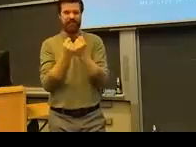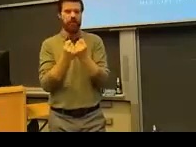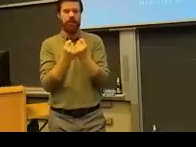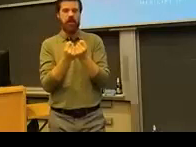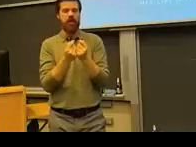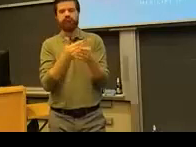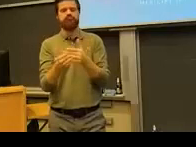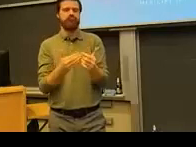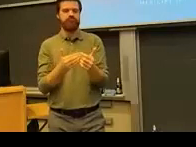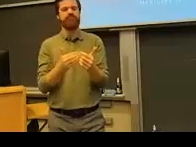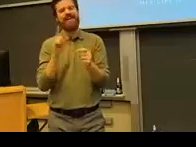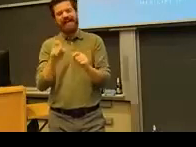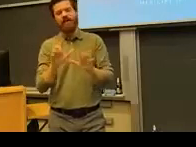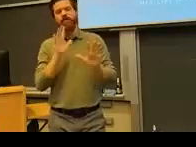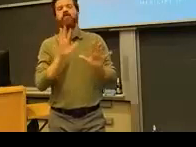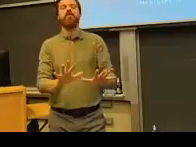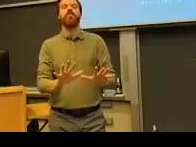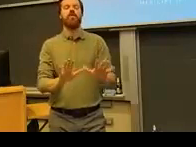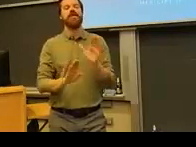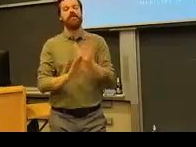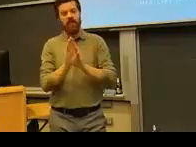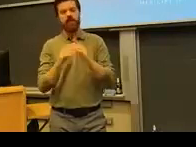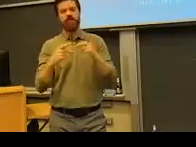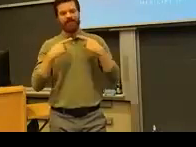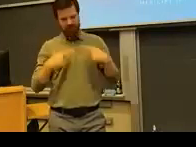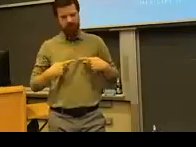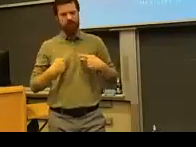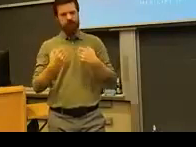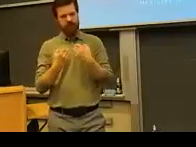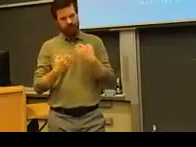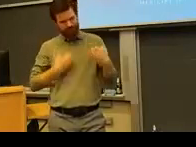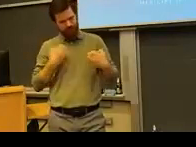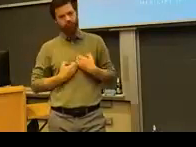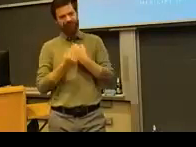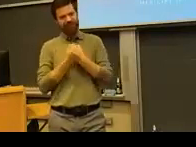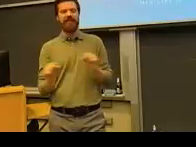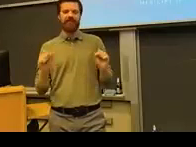I think just developing um physical and emotional safety is one of the things we really focus on